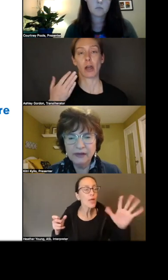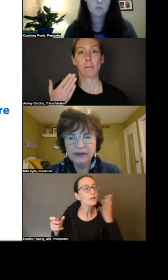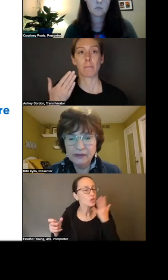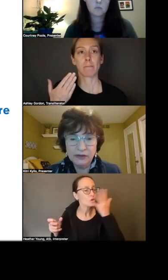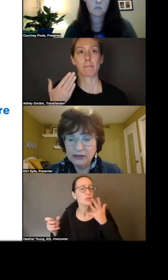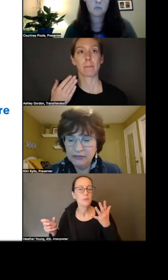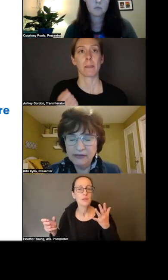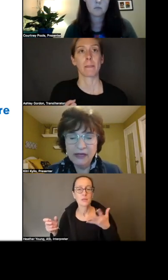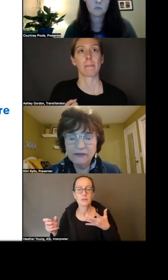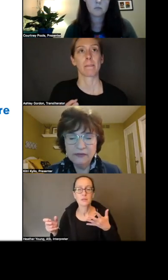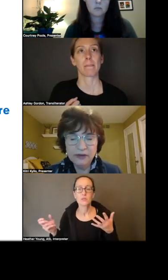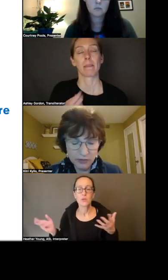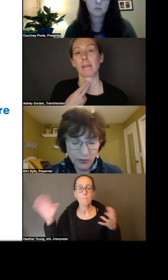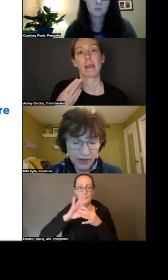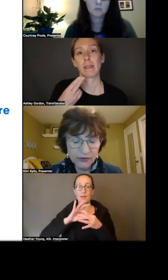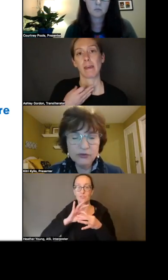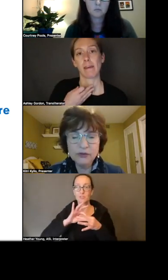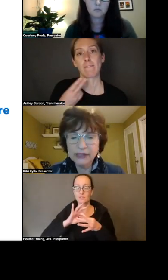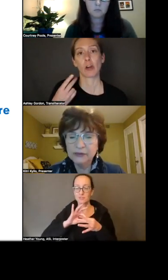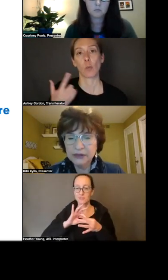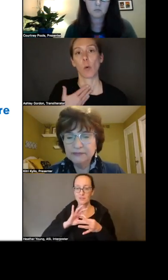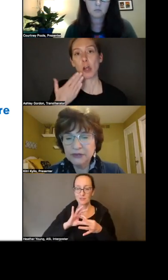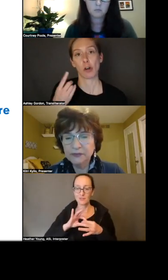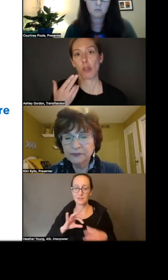that they have acquired through cued language, so.